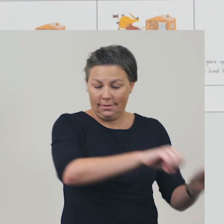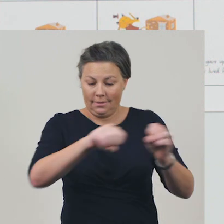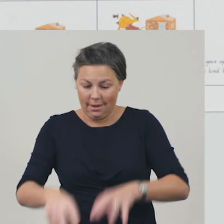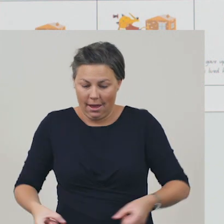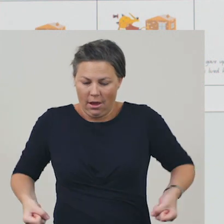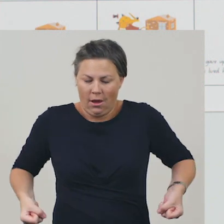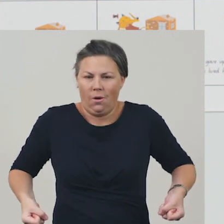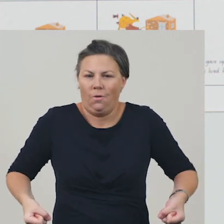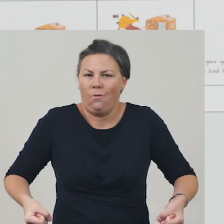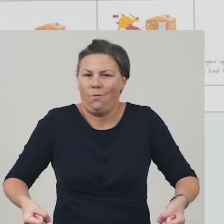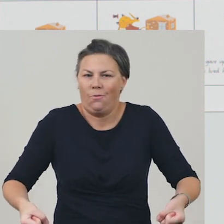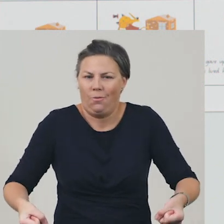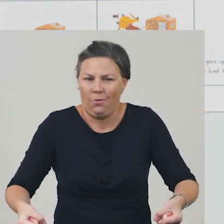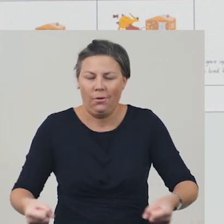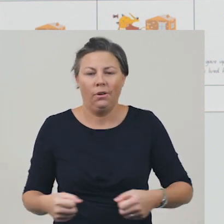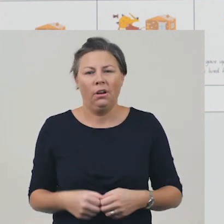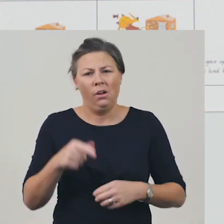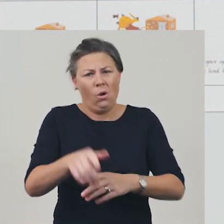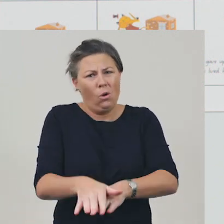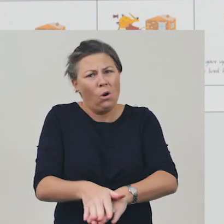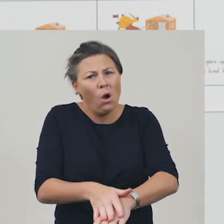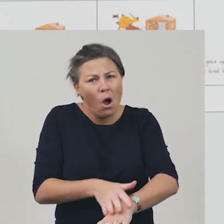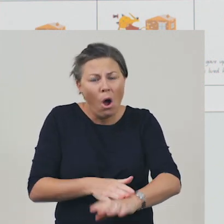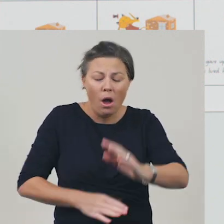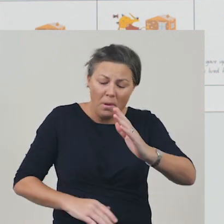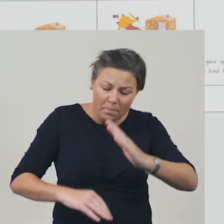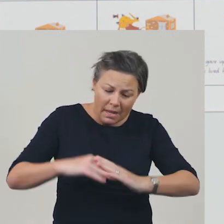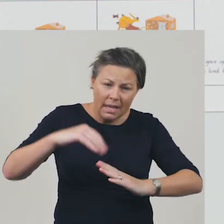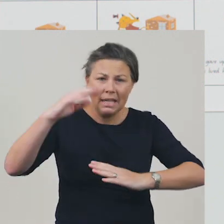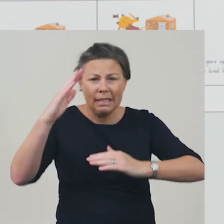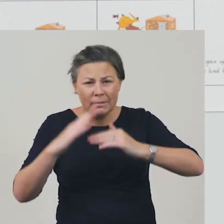It took the third little pig a long time to build her house of bricks,